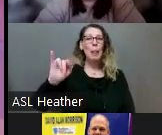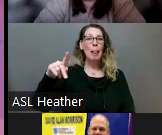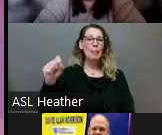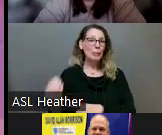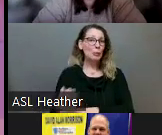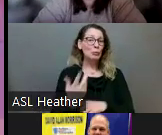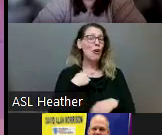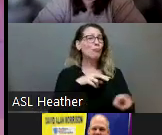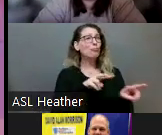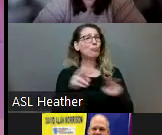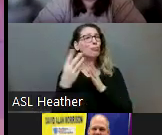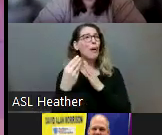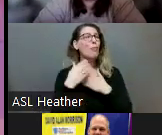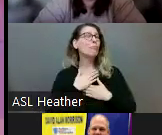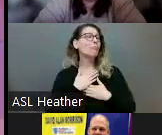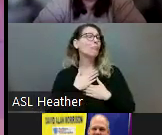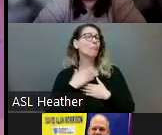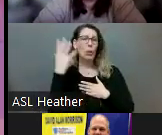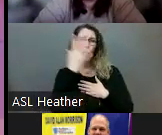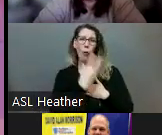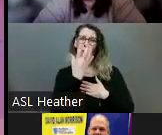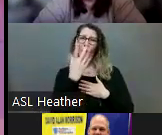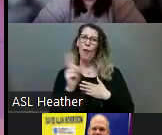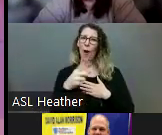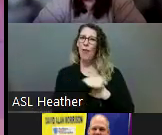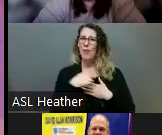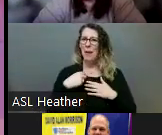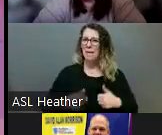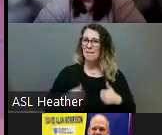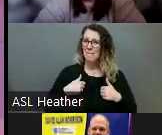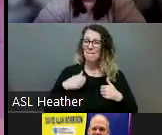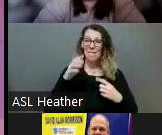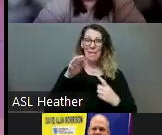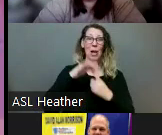think about what a beautiful place we live in; especially when the Sun's shining or all those